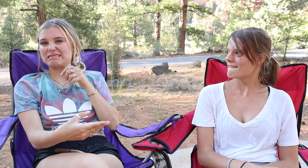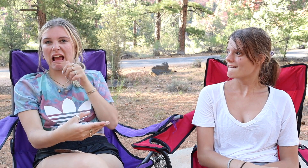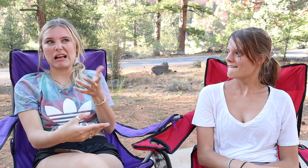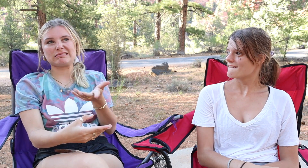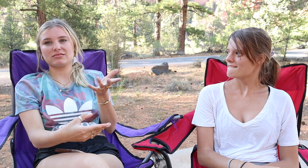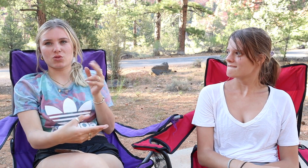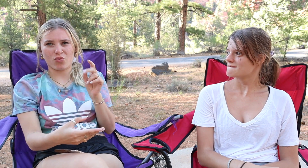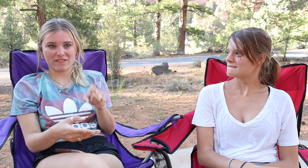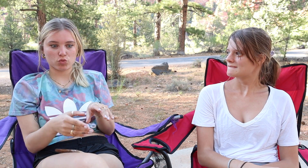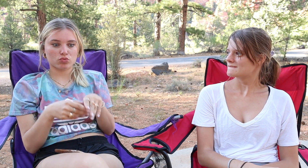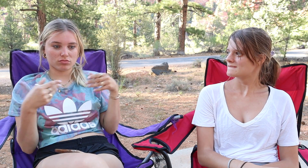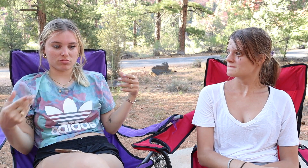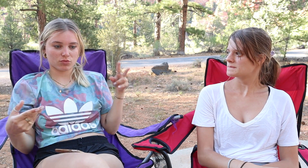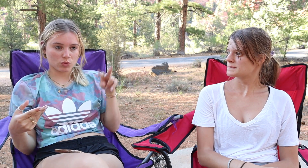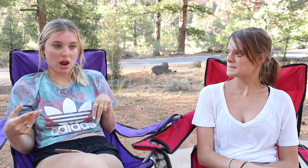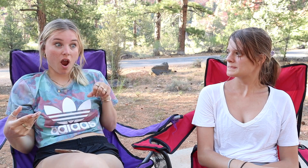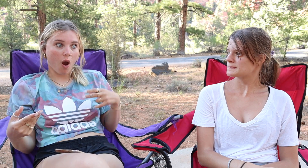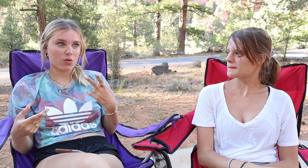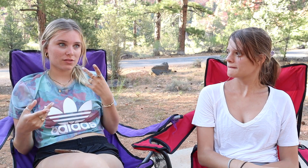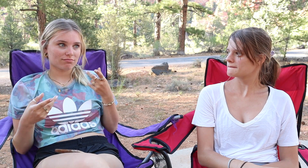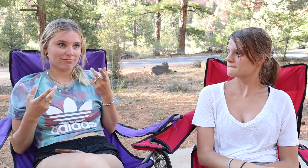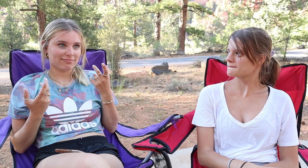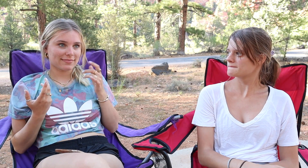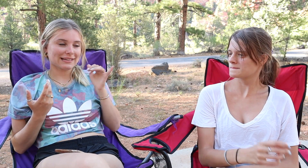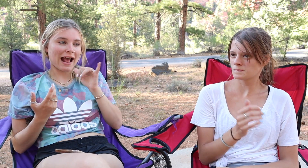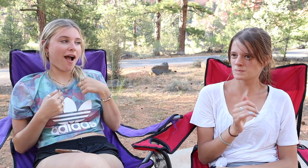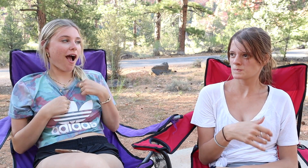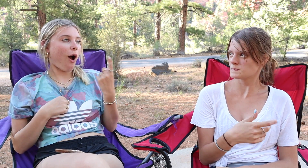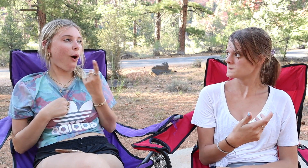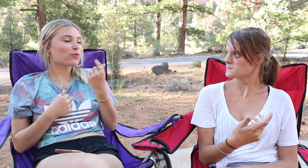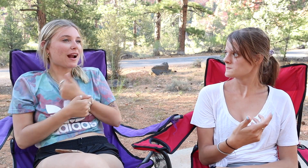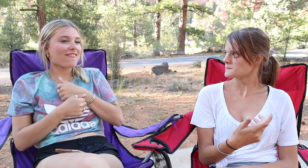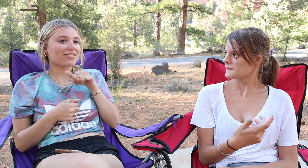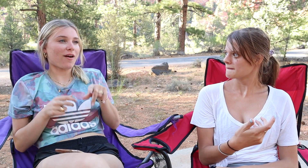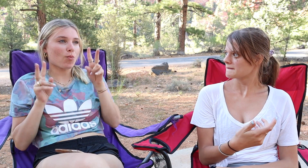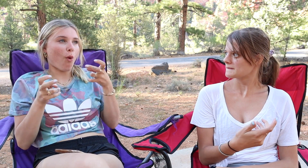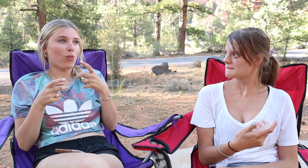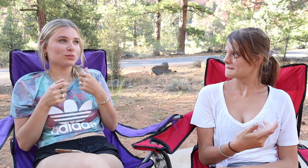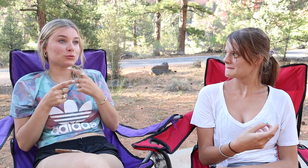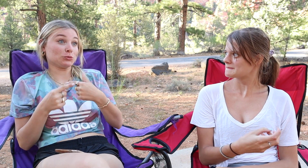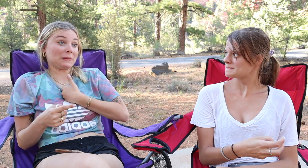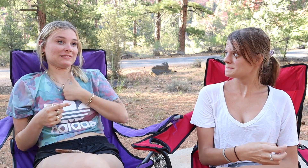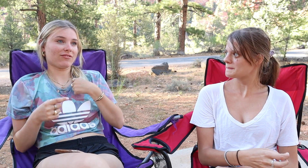you will need to read and be like OH I love my saying